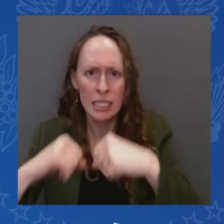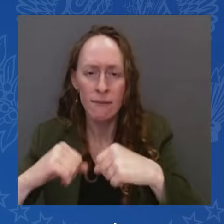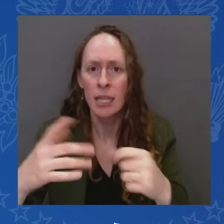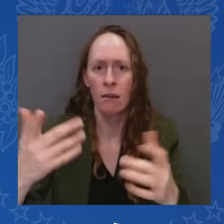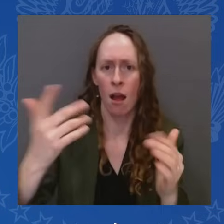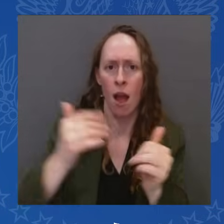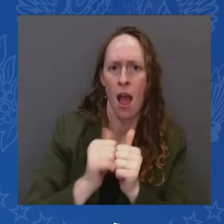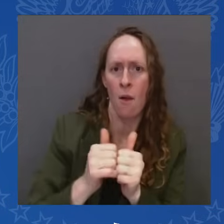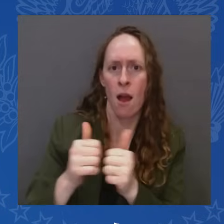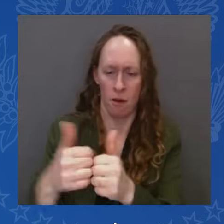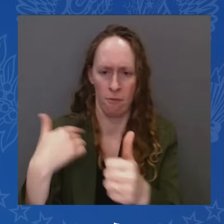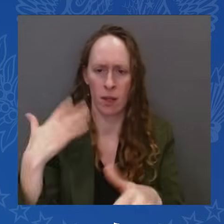Thank you all very, very much.